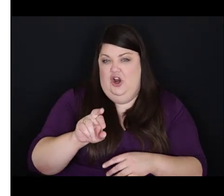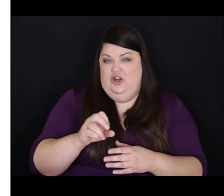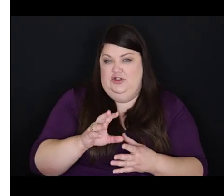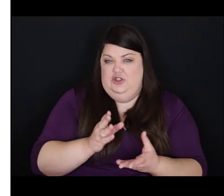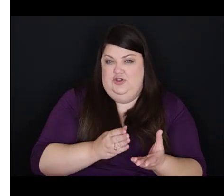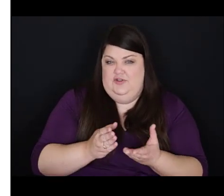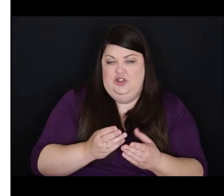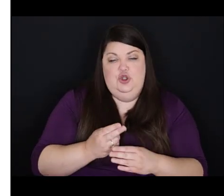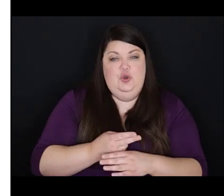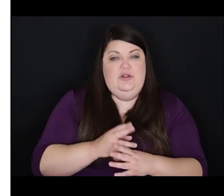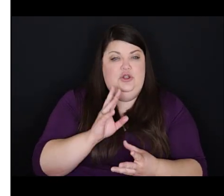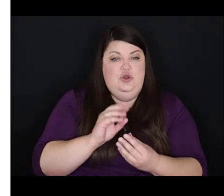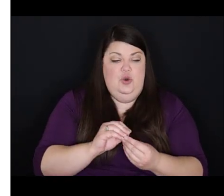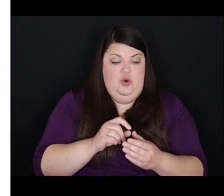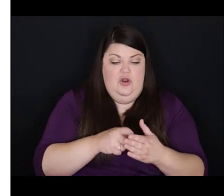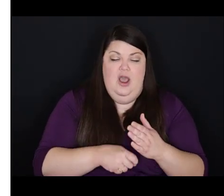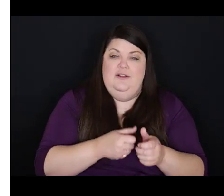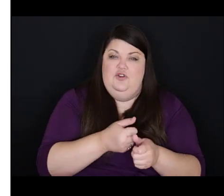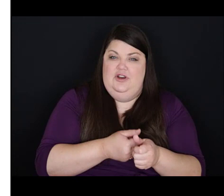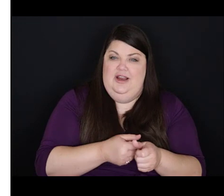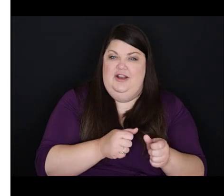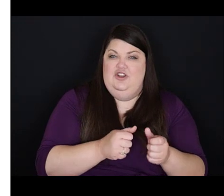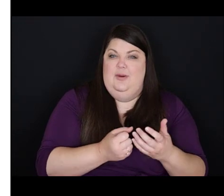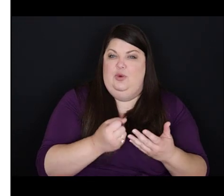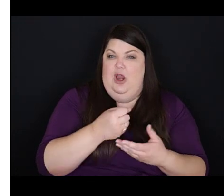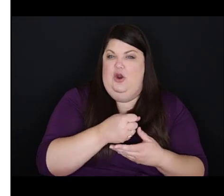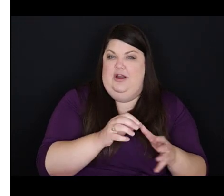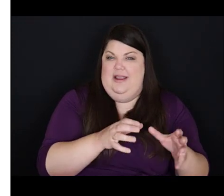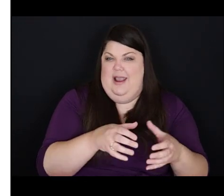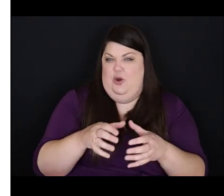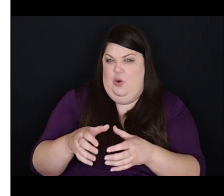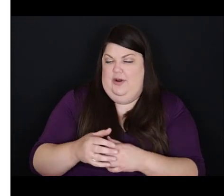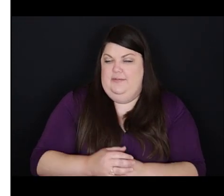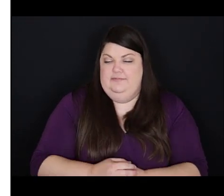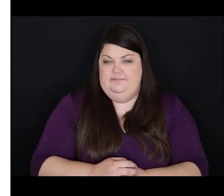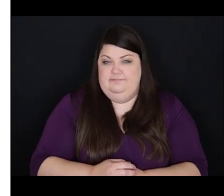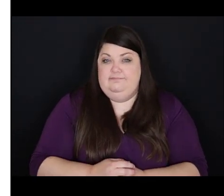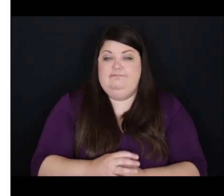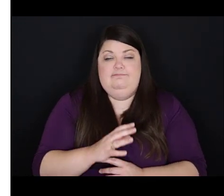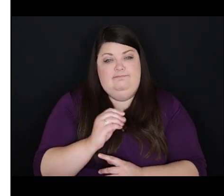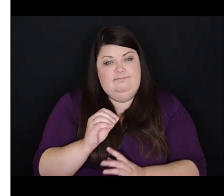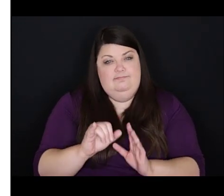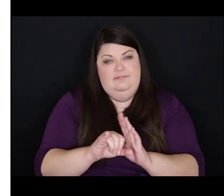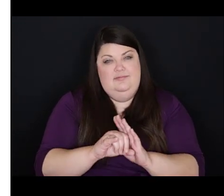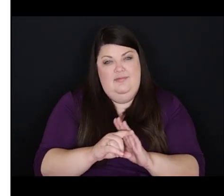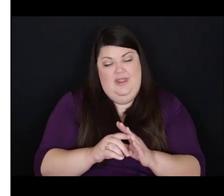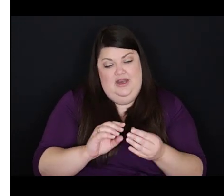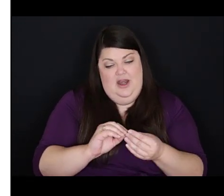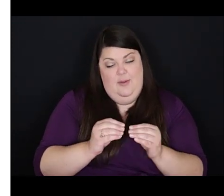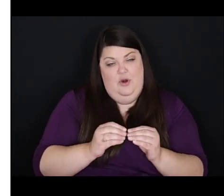for each priority category and identify the number of eligible individuals expected not to receive